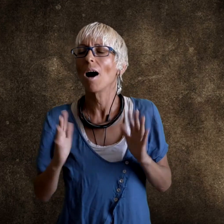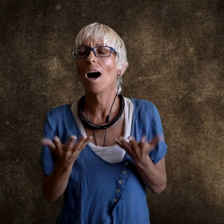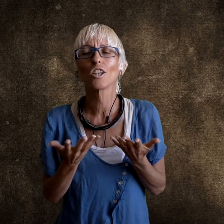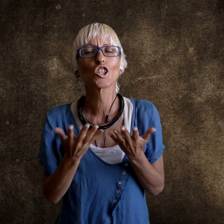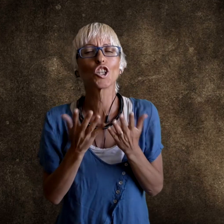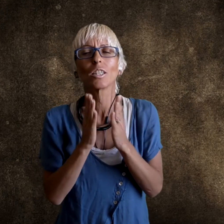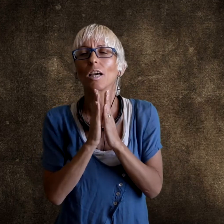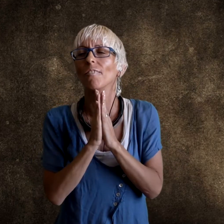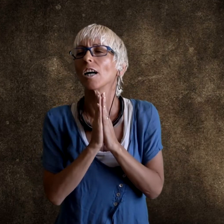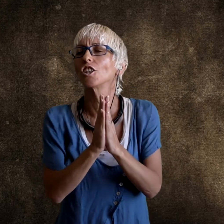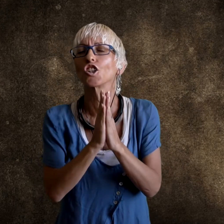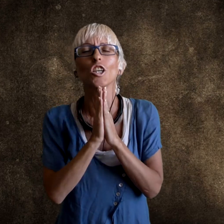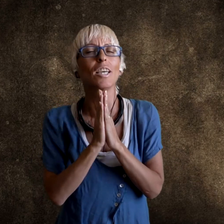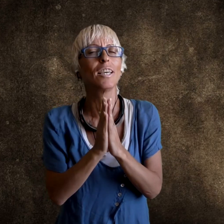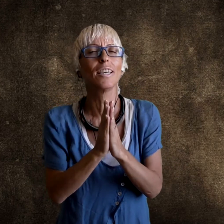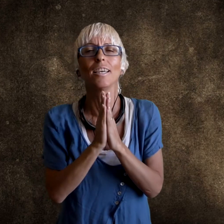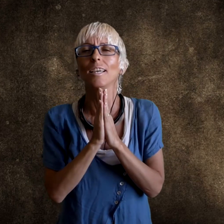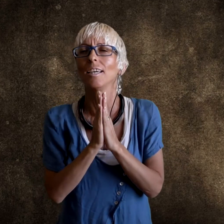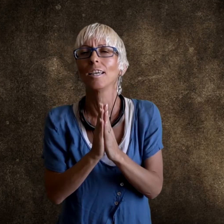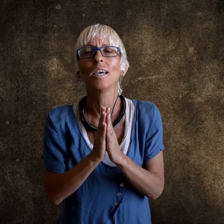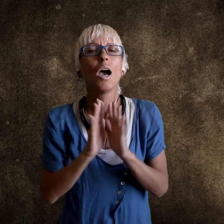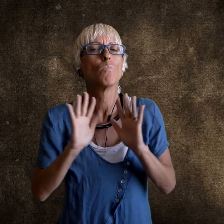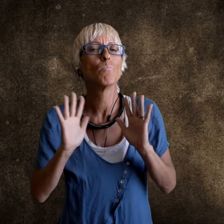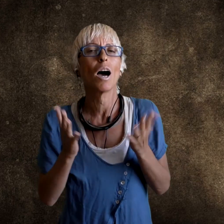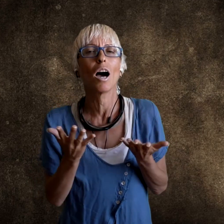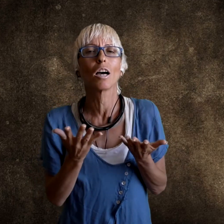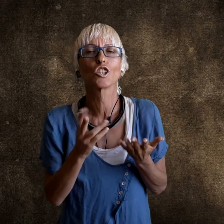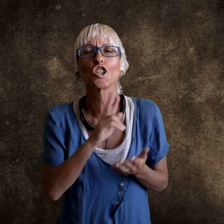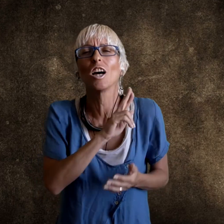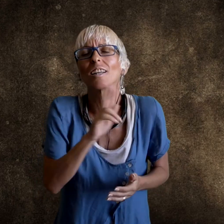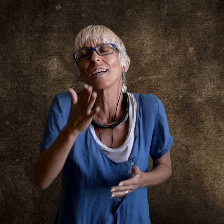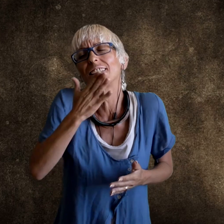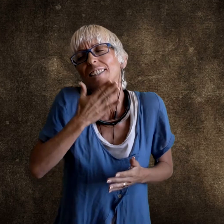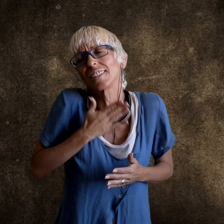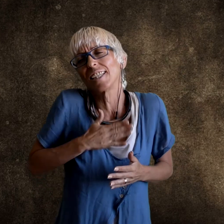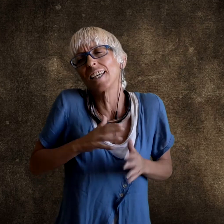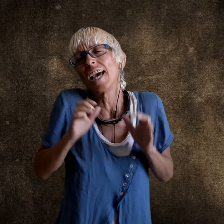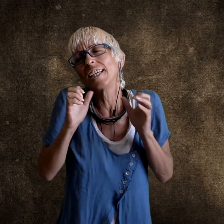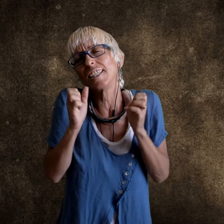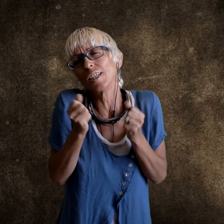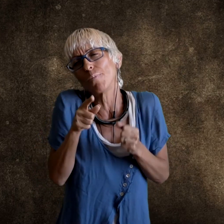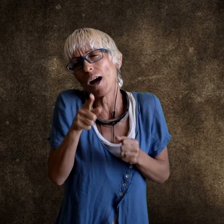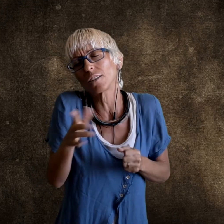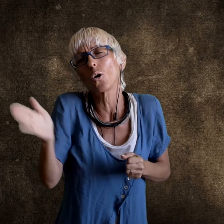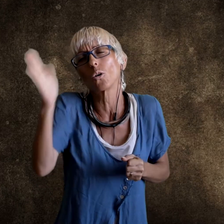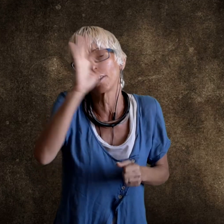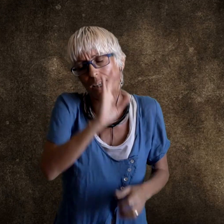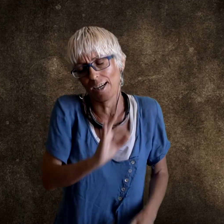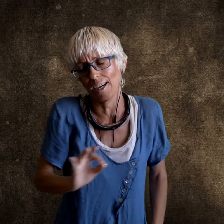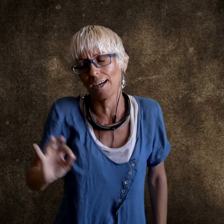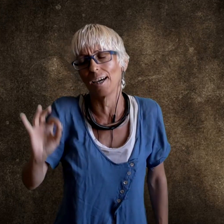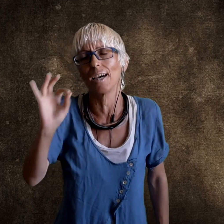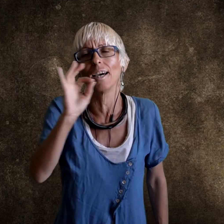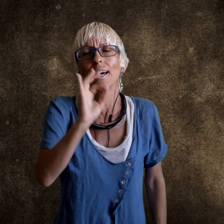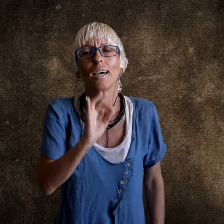whatever you ask all you only will want if you are still